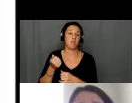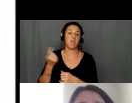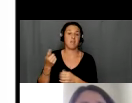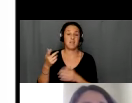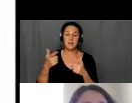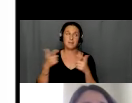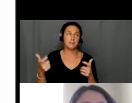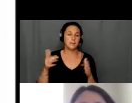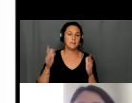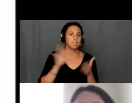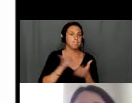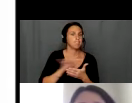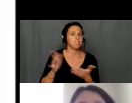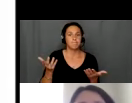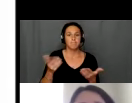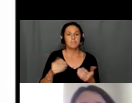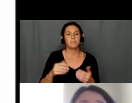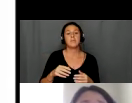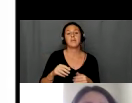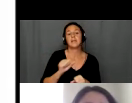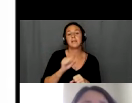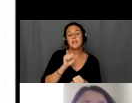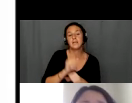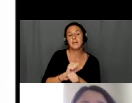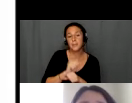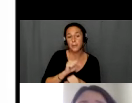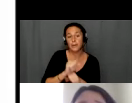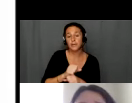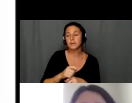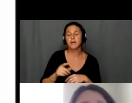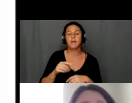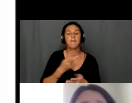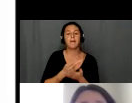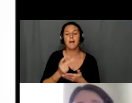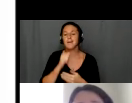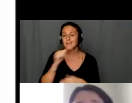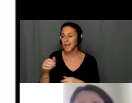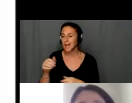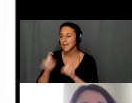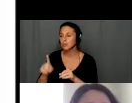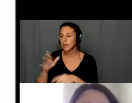also often times failed to educate their workers on heat prevention strategies at the workplace.